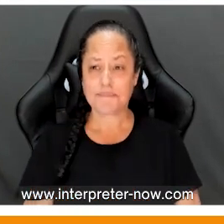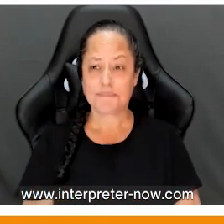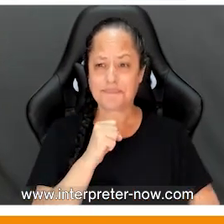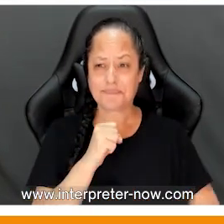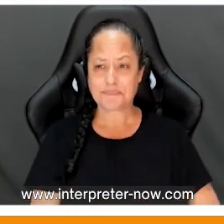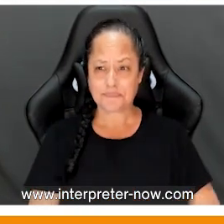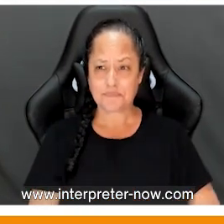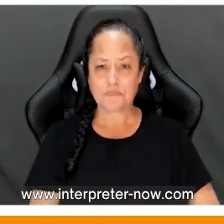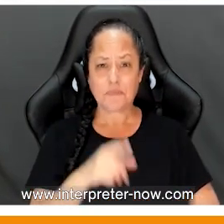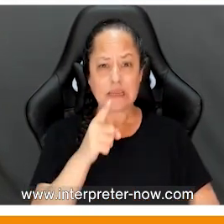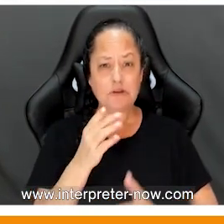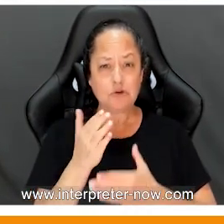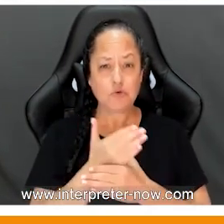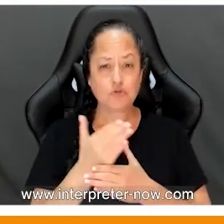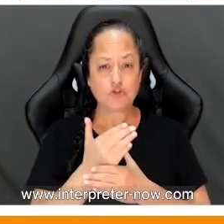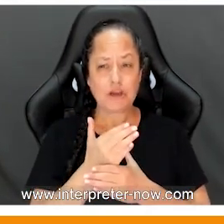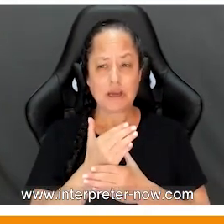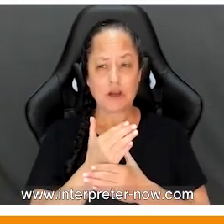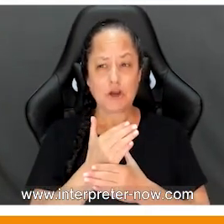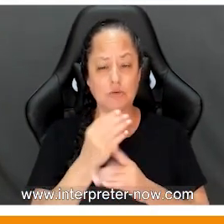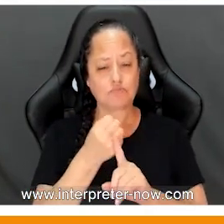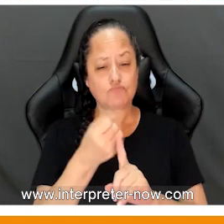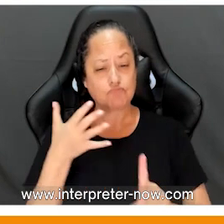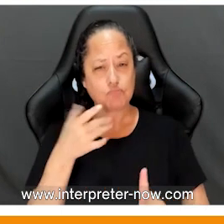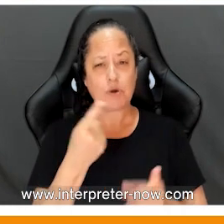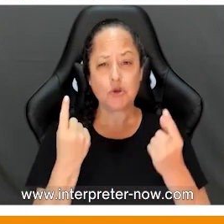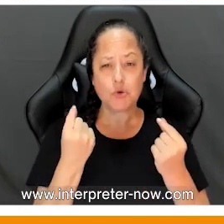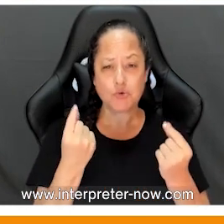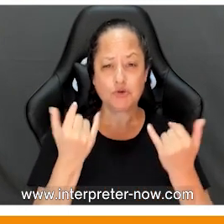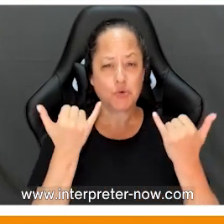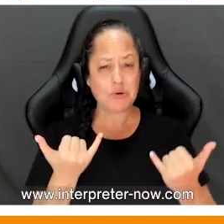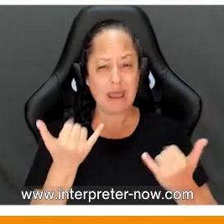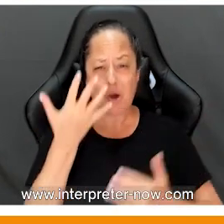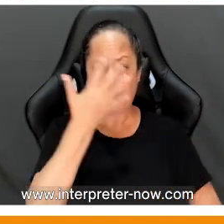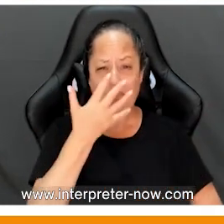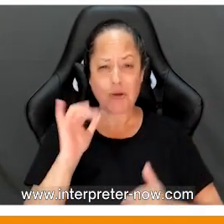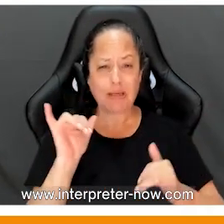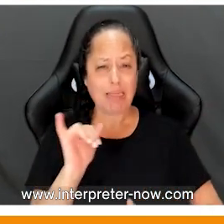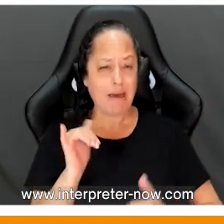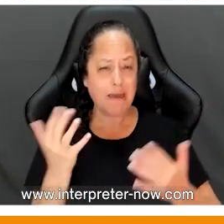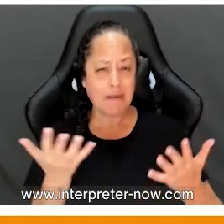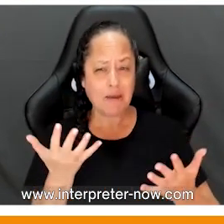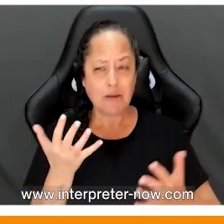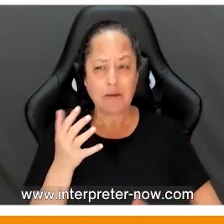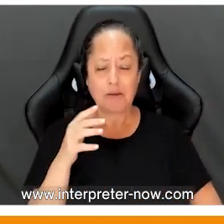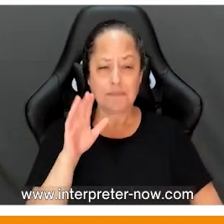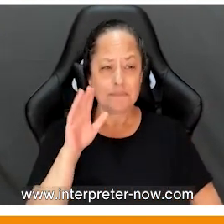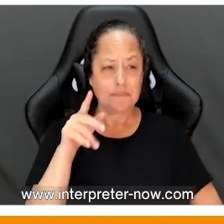Can you share a bit about what you do now, what does that look like? What does Plurawl do?